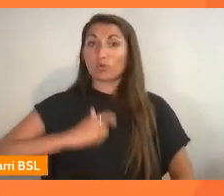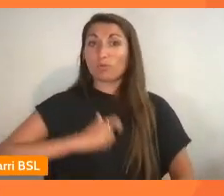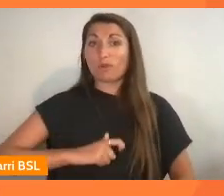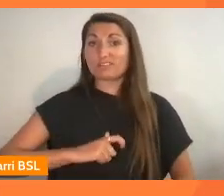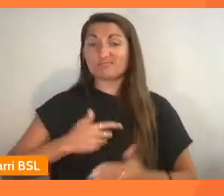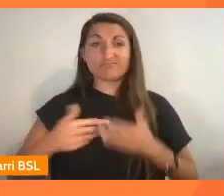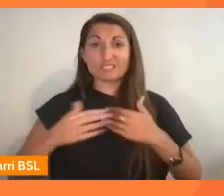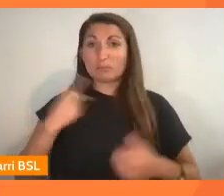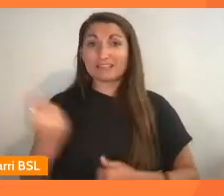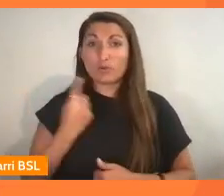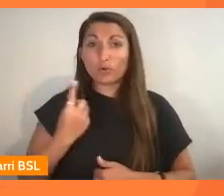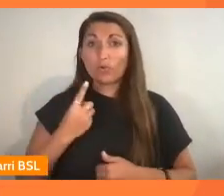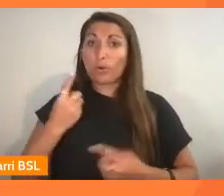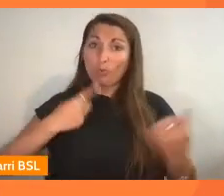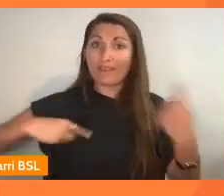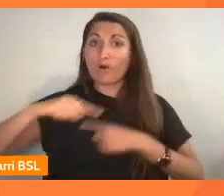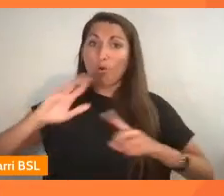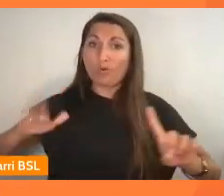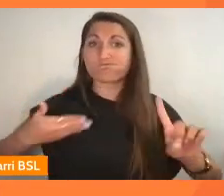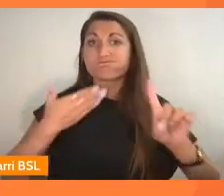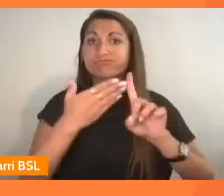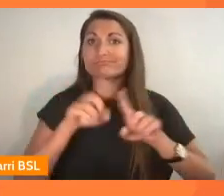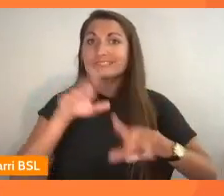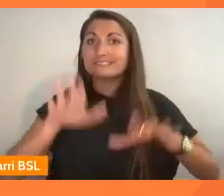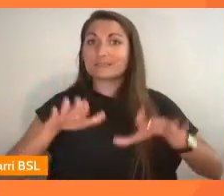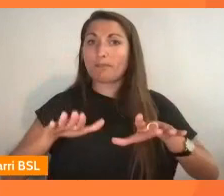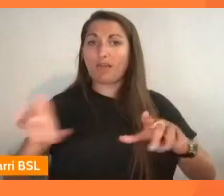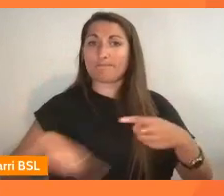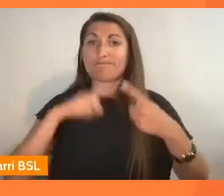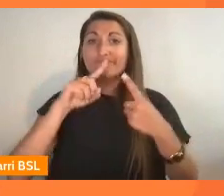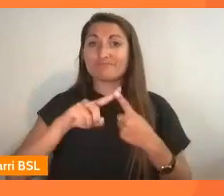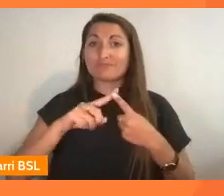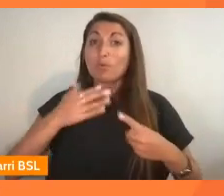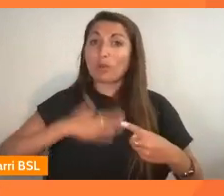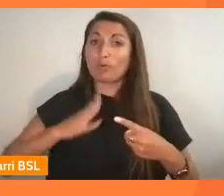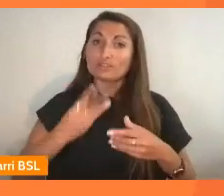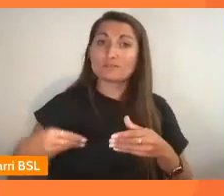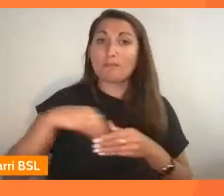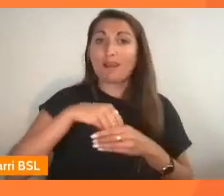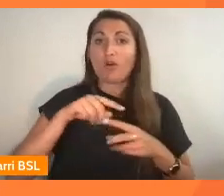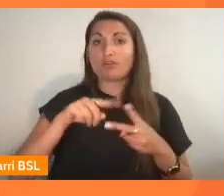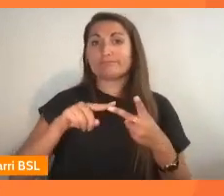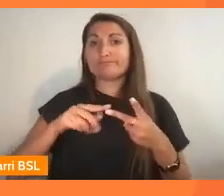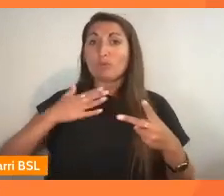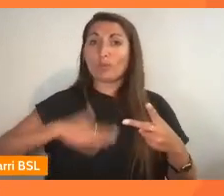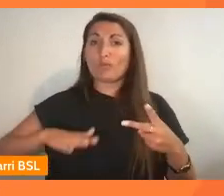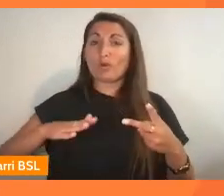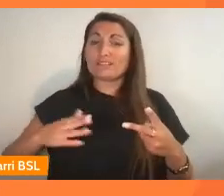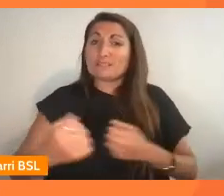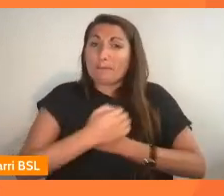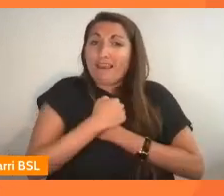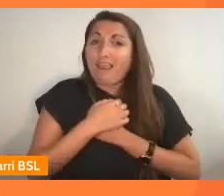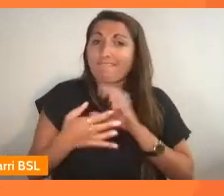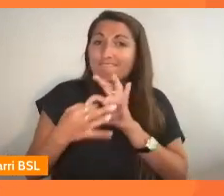for similar things; a desire to belong, to be loved, have enough,